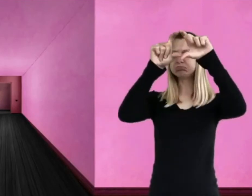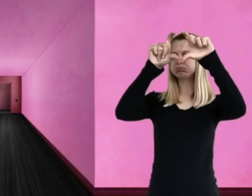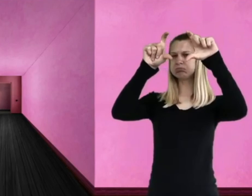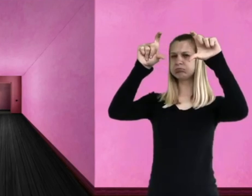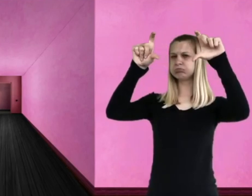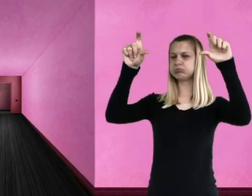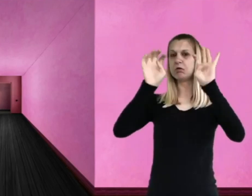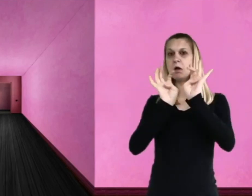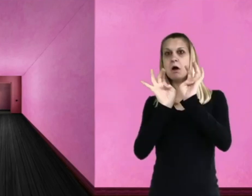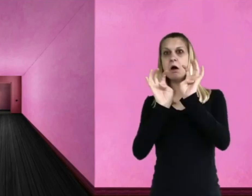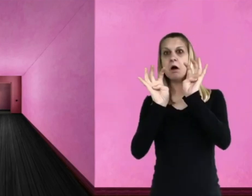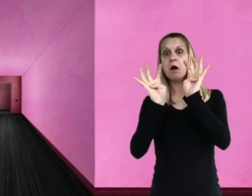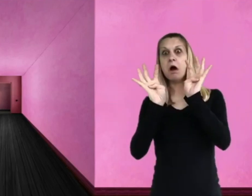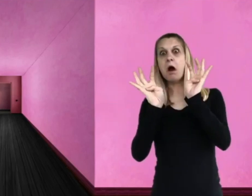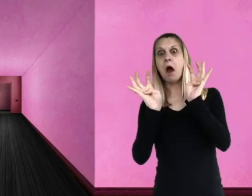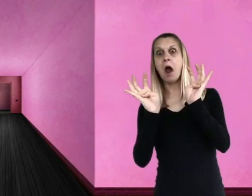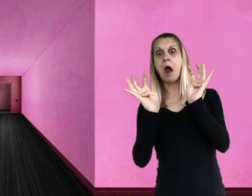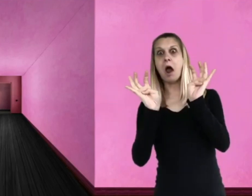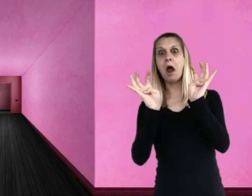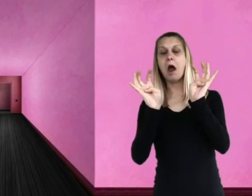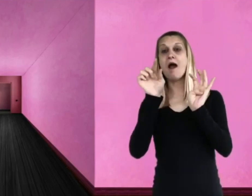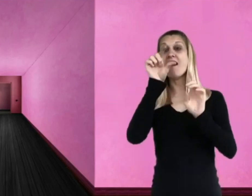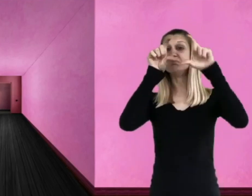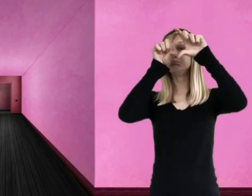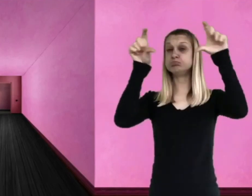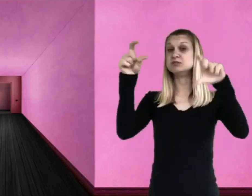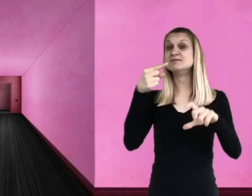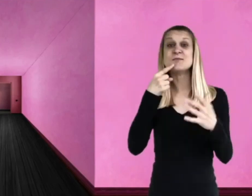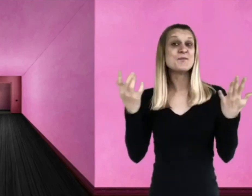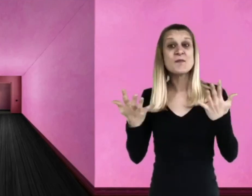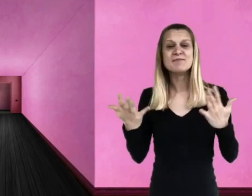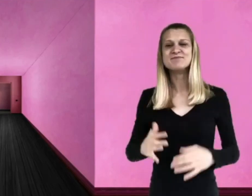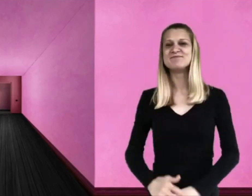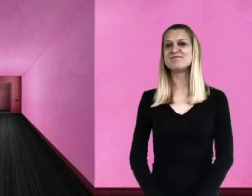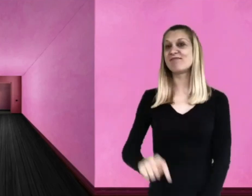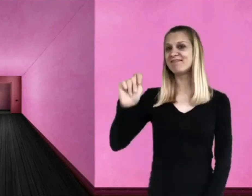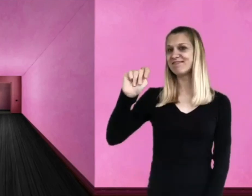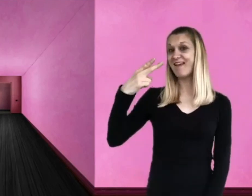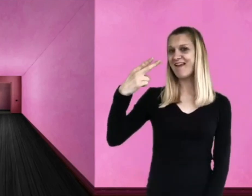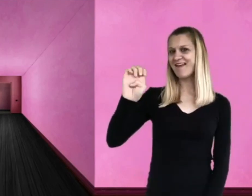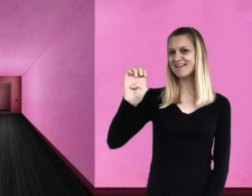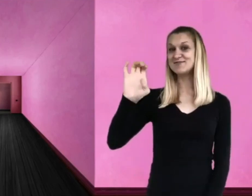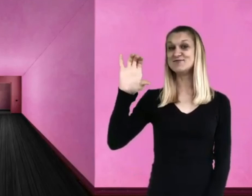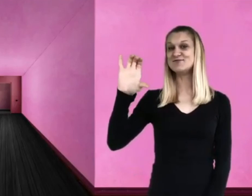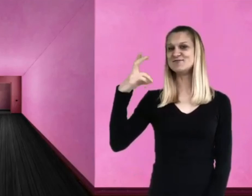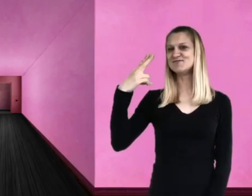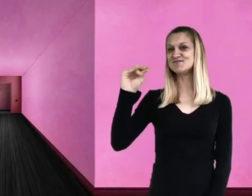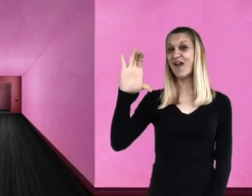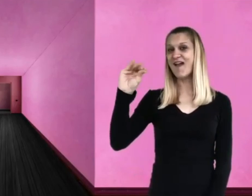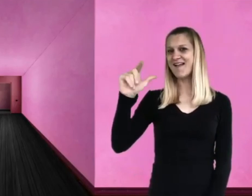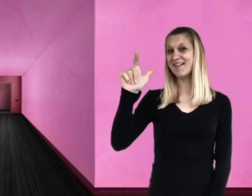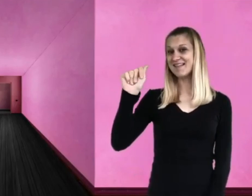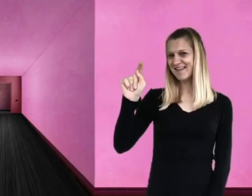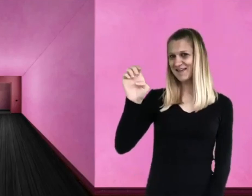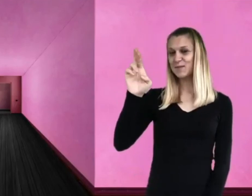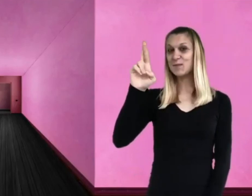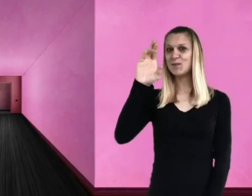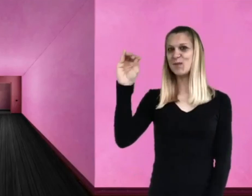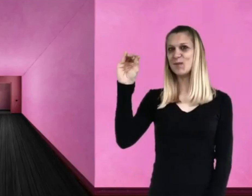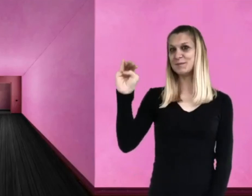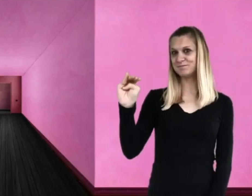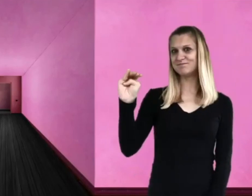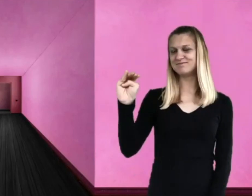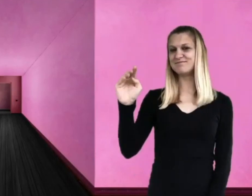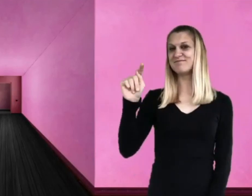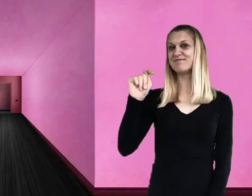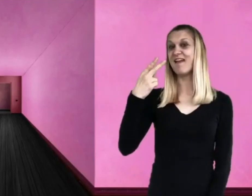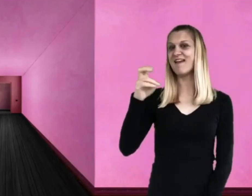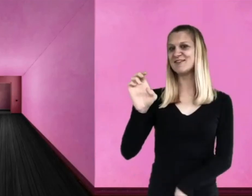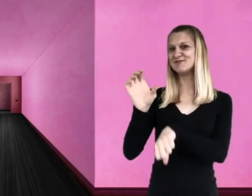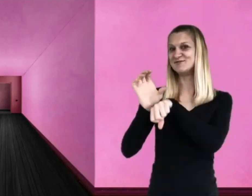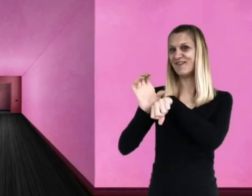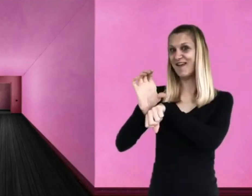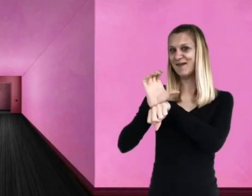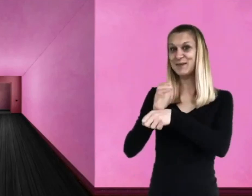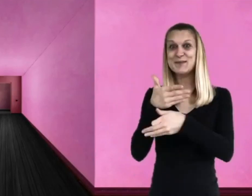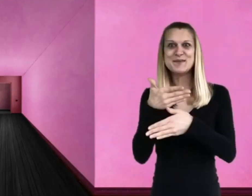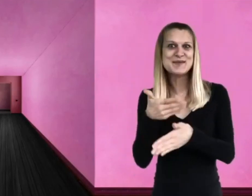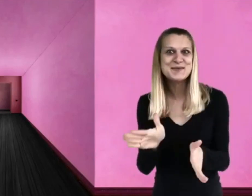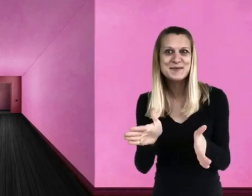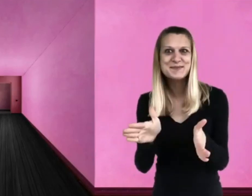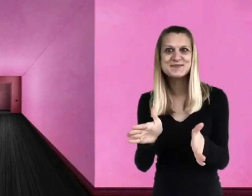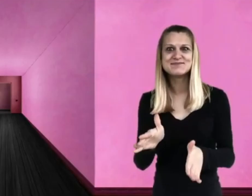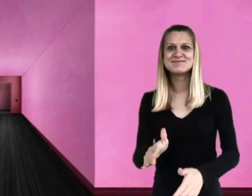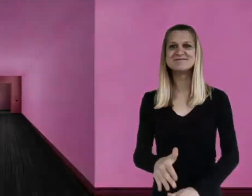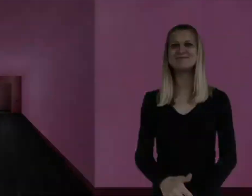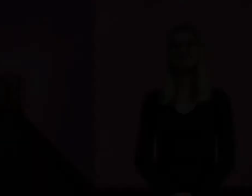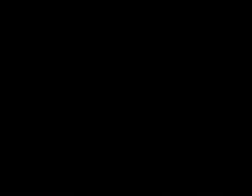On the door, in large letters, it said: "THE CHOCOLATE ROOM"